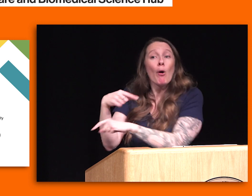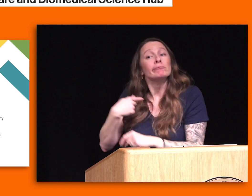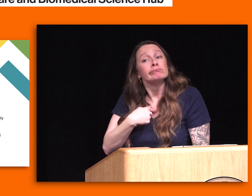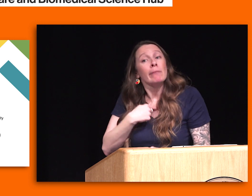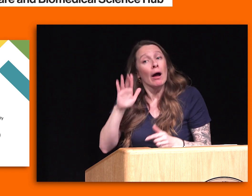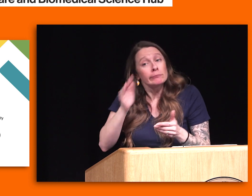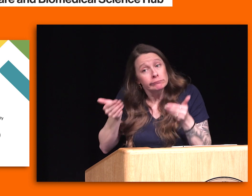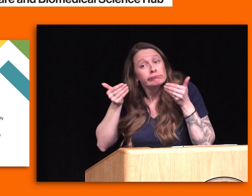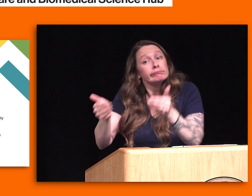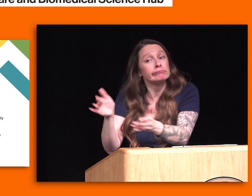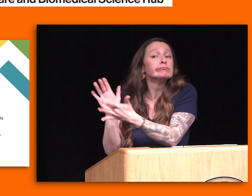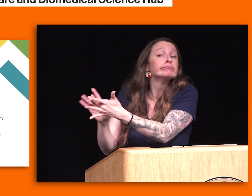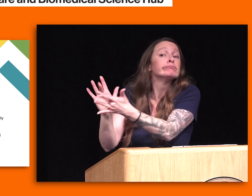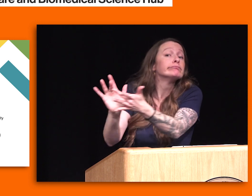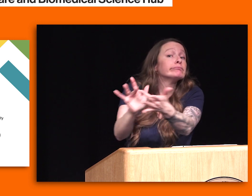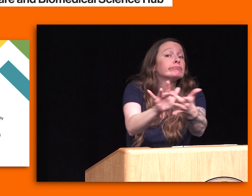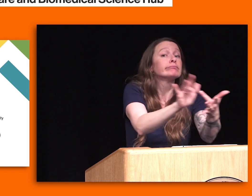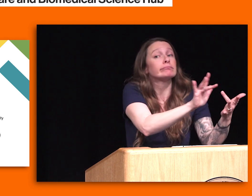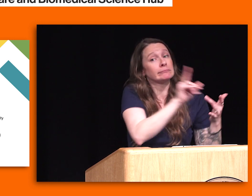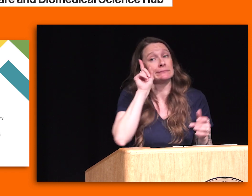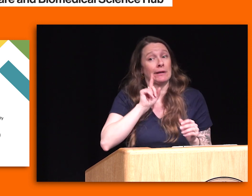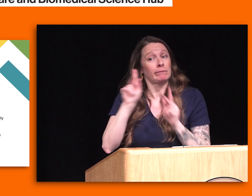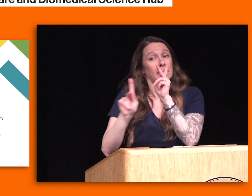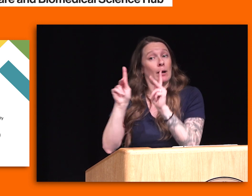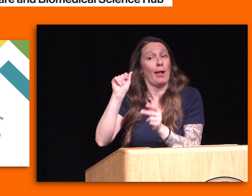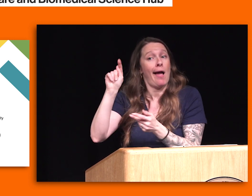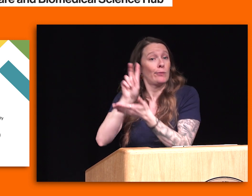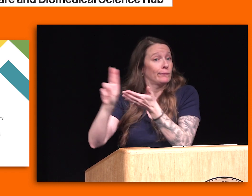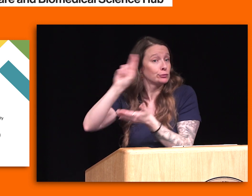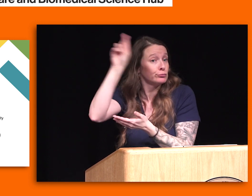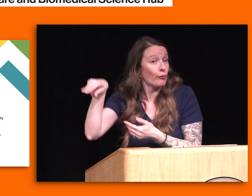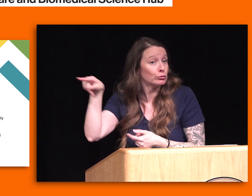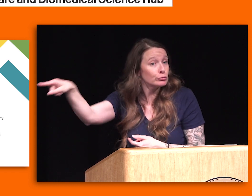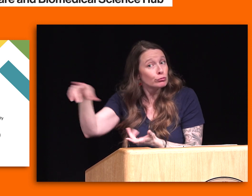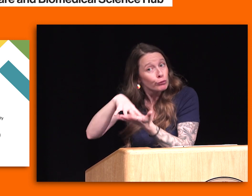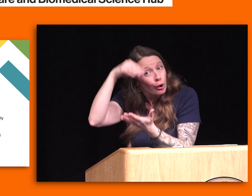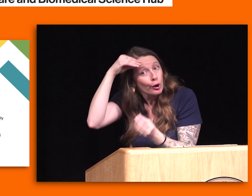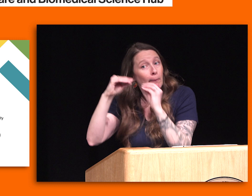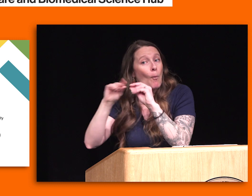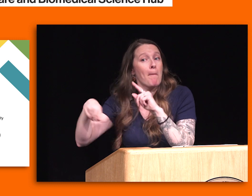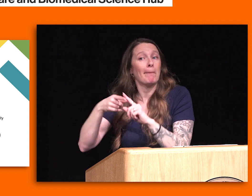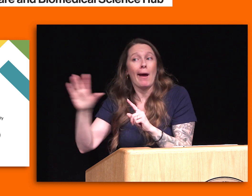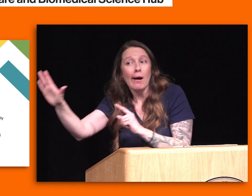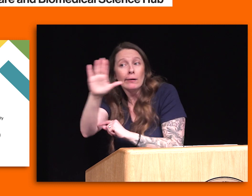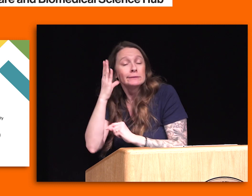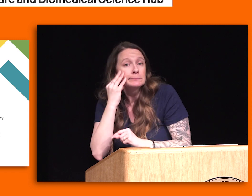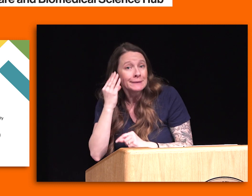So, we thought if we couldn't get the full report, then we would go ahead and start talking to Deaf people at the U of R on our own